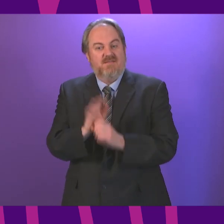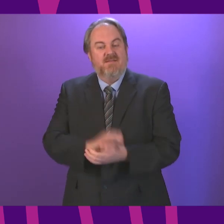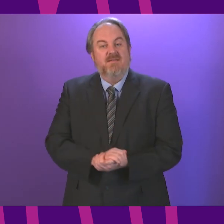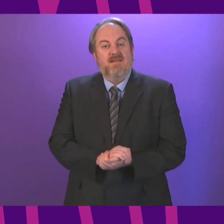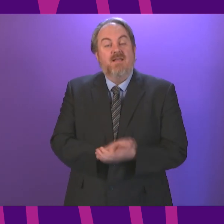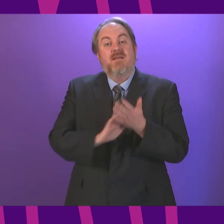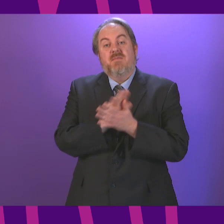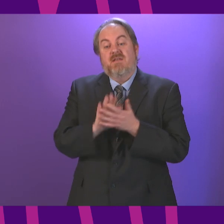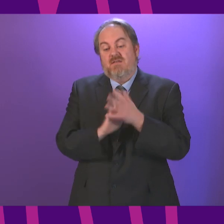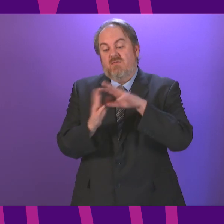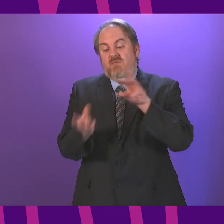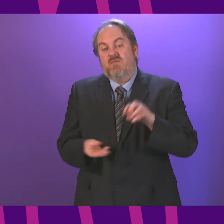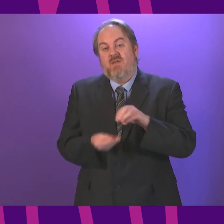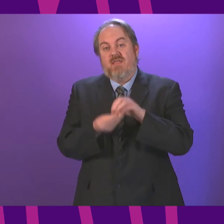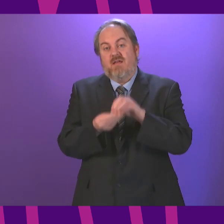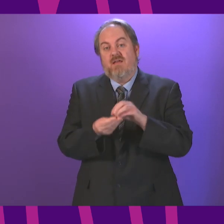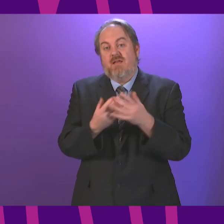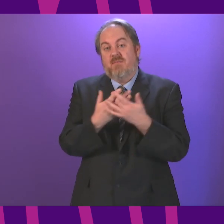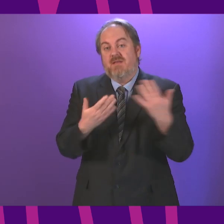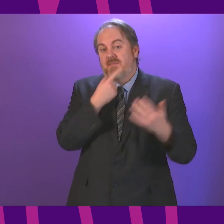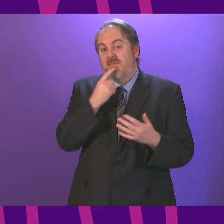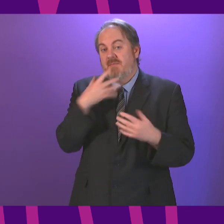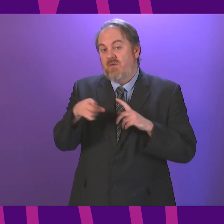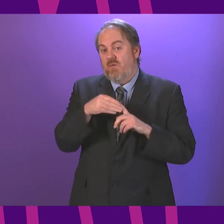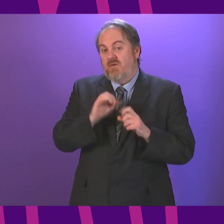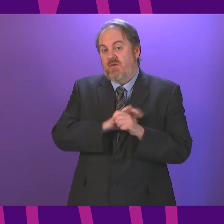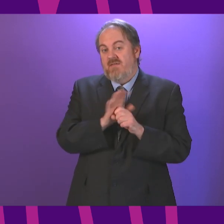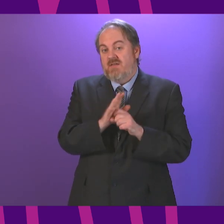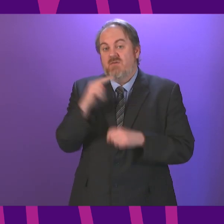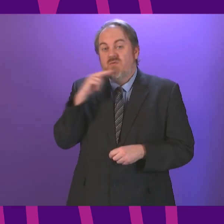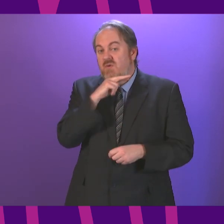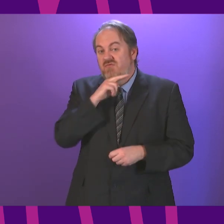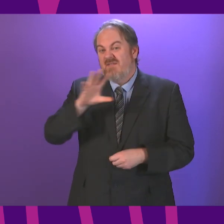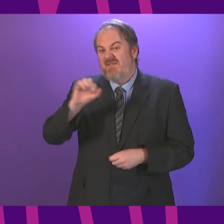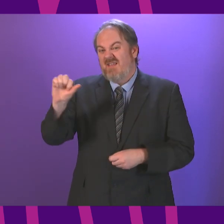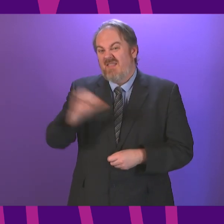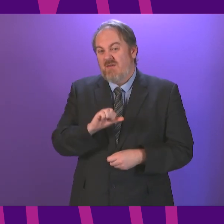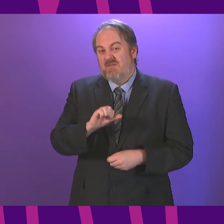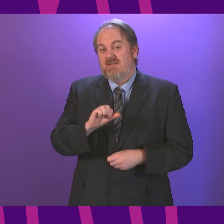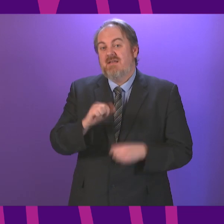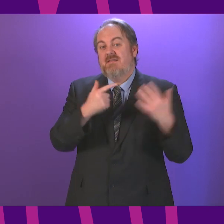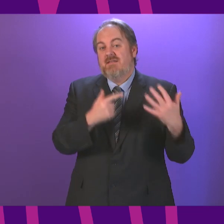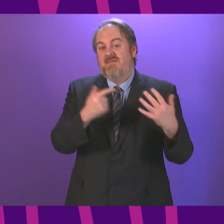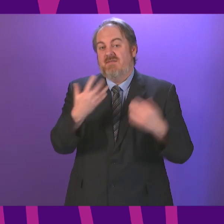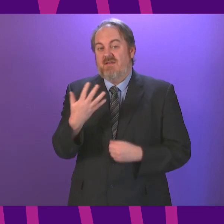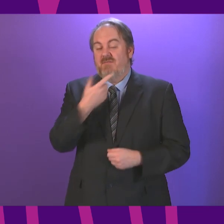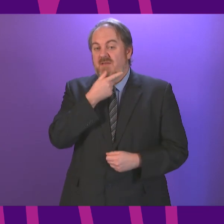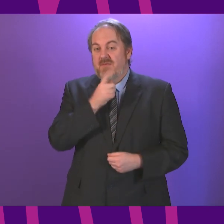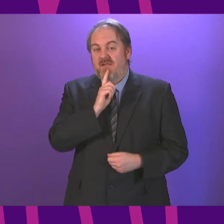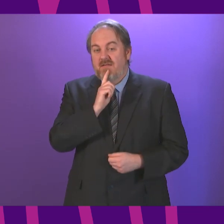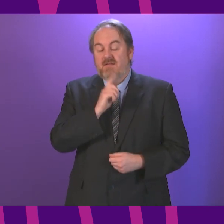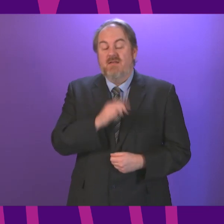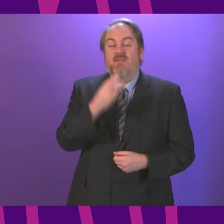yesterday. The total number of confirmed cases now stands at 215,075. There are 321 people in